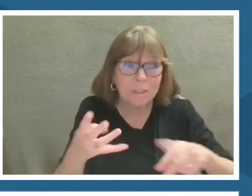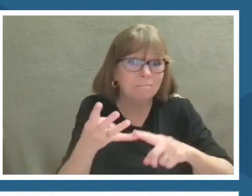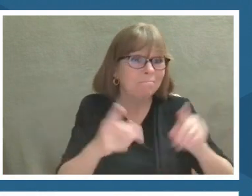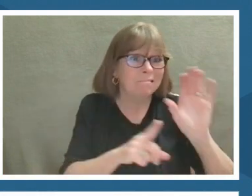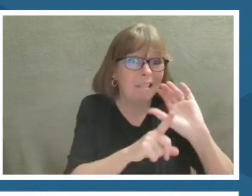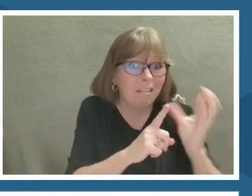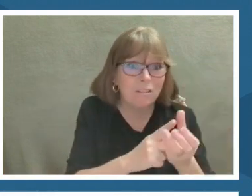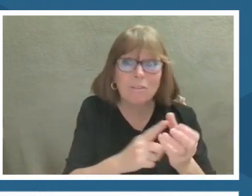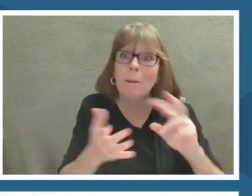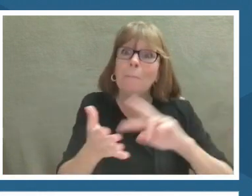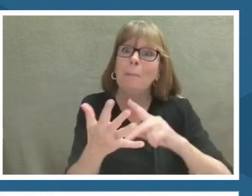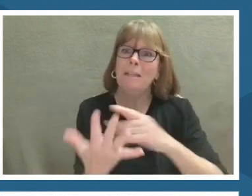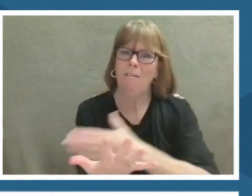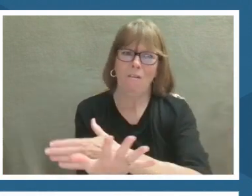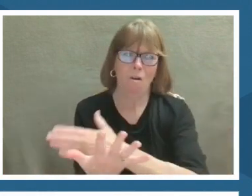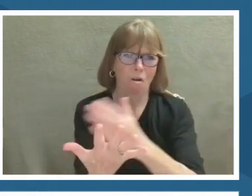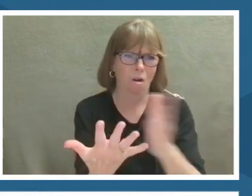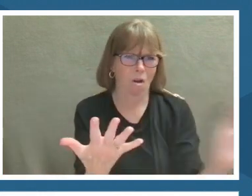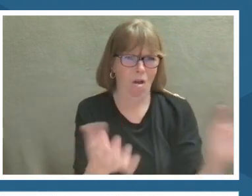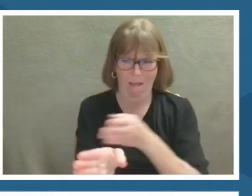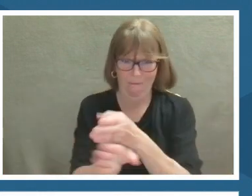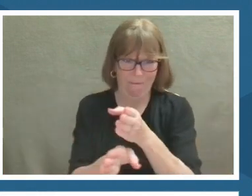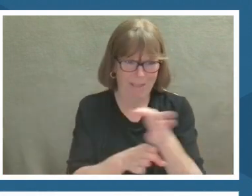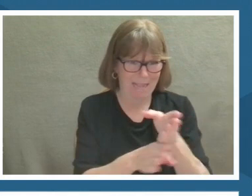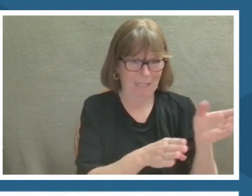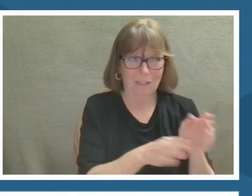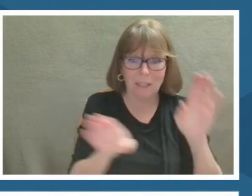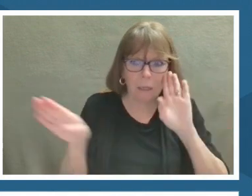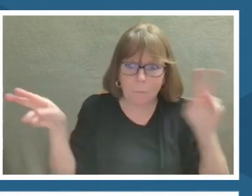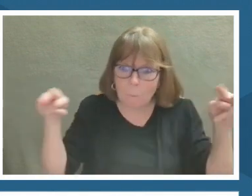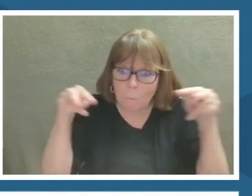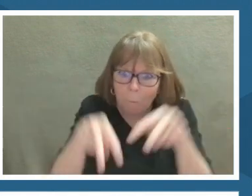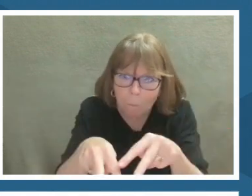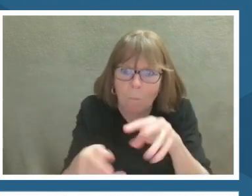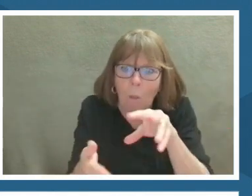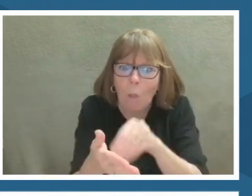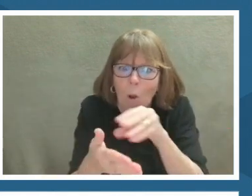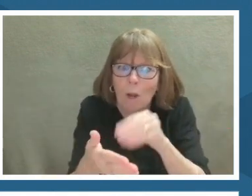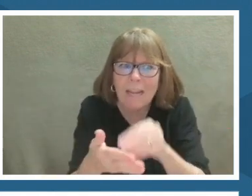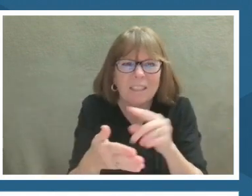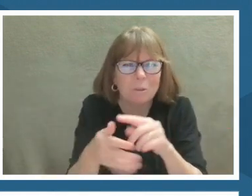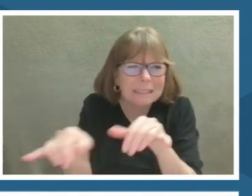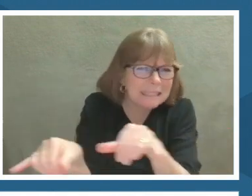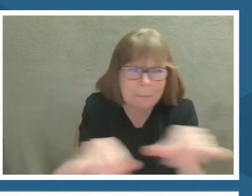draws learning to authentic problems